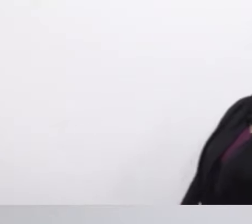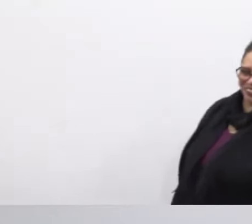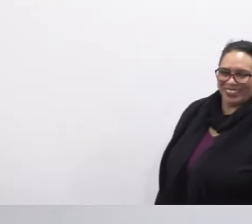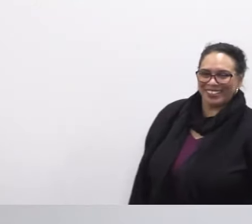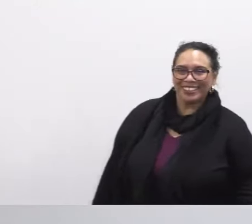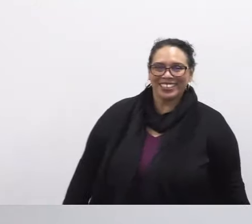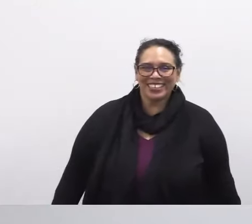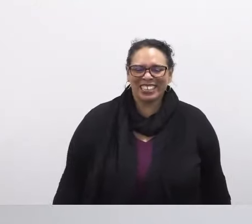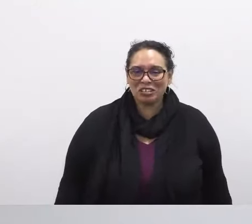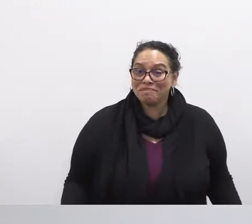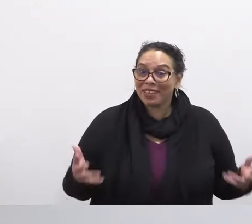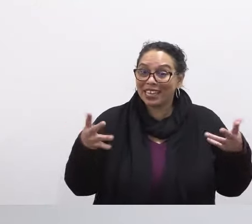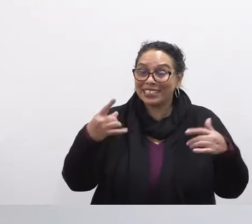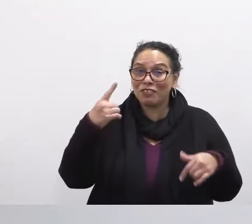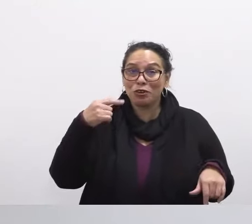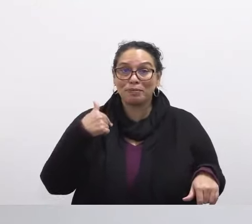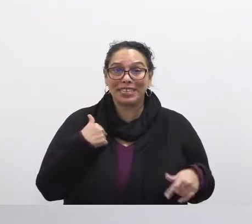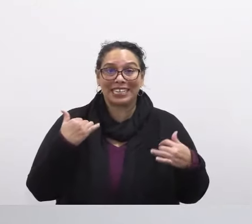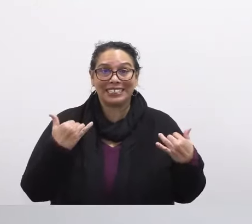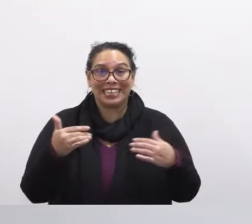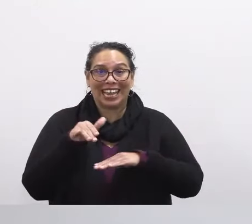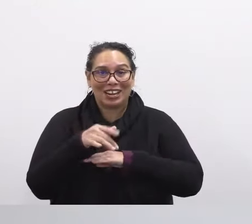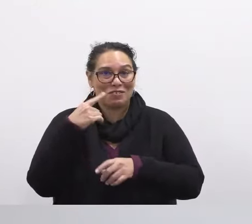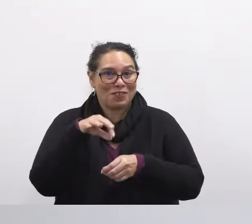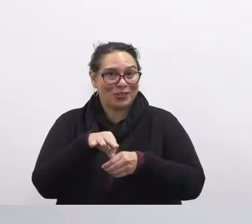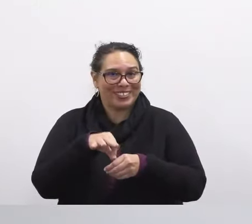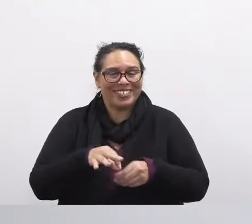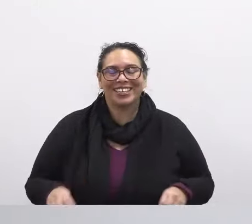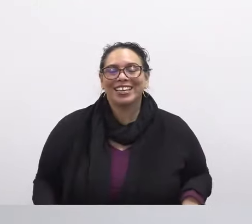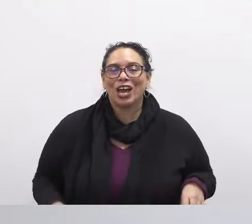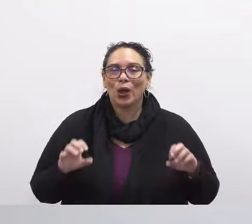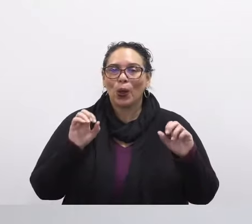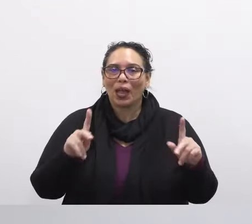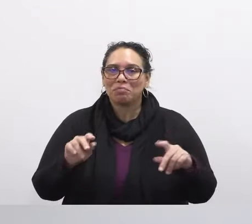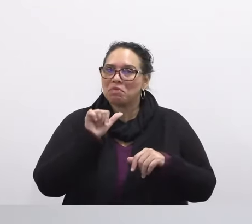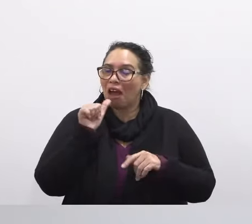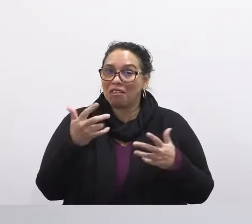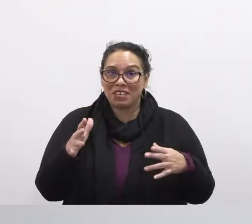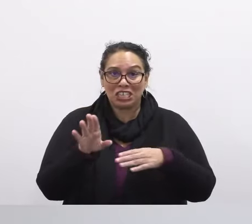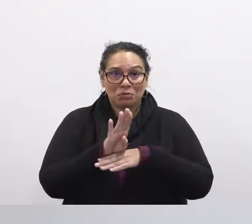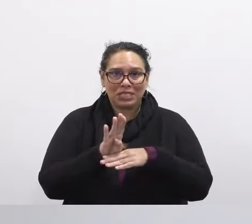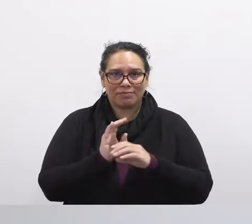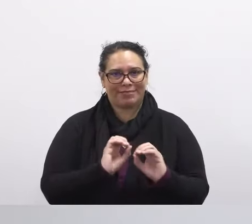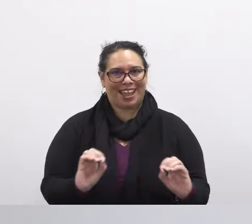That's it for me tonight for votes. Okay, so under unfinished business, we have none.